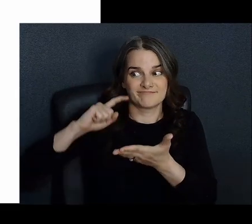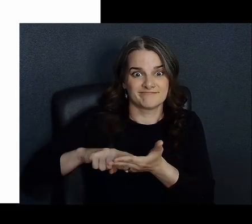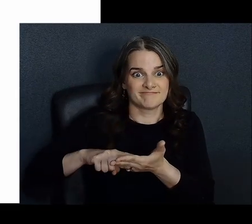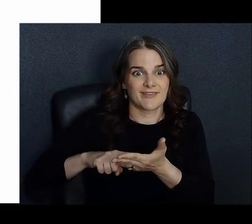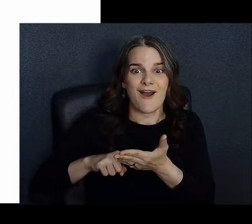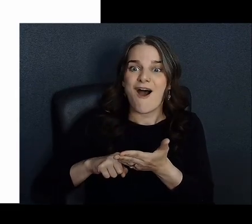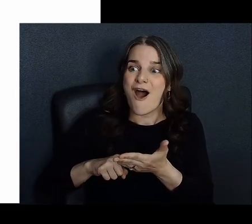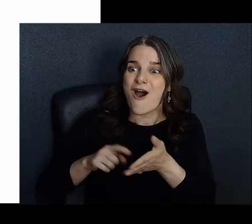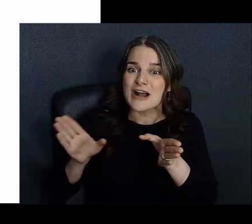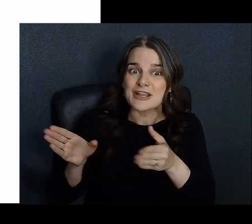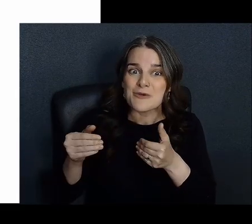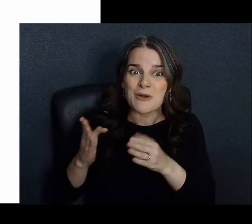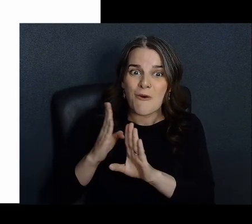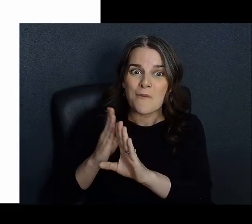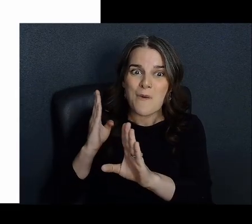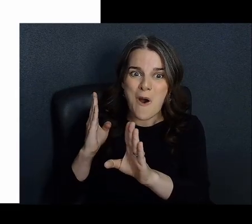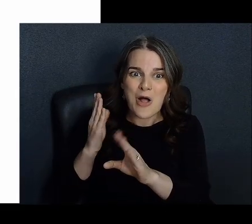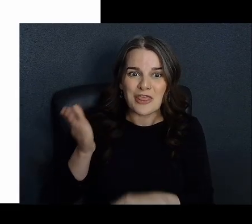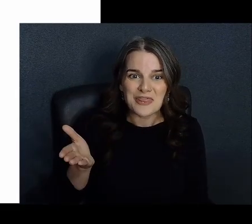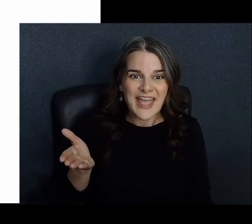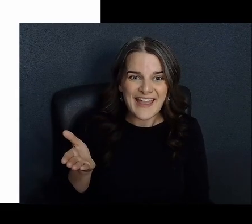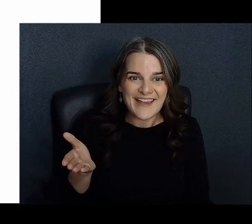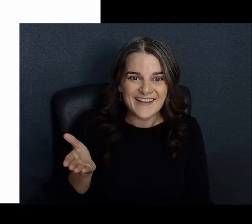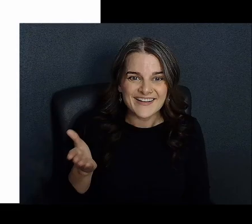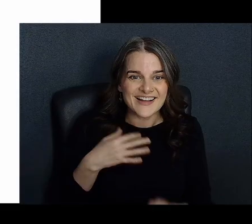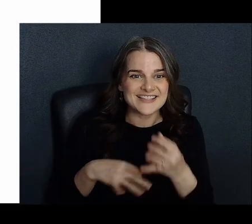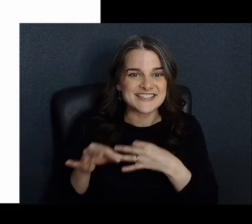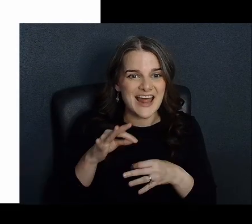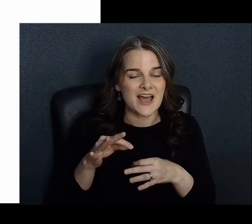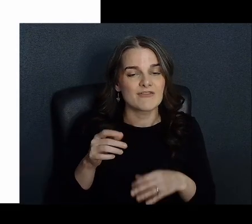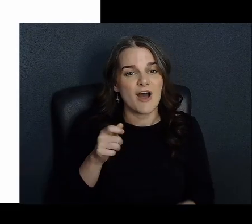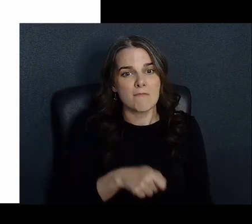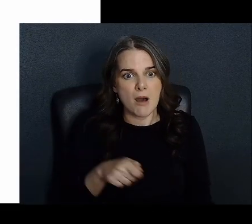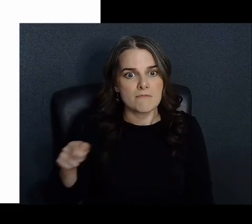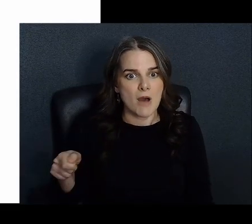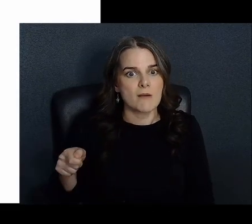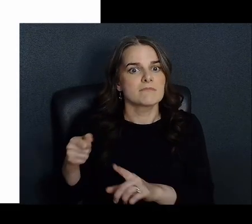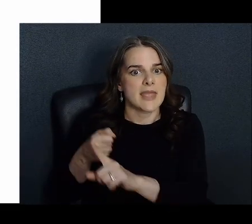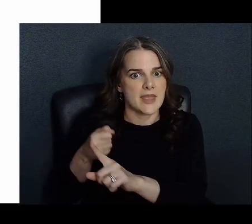rather than waiting to encounter it with your white cane. So there are some advantages and disadvantages